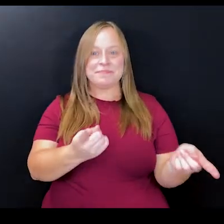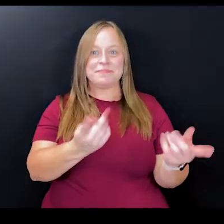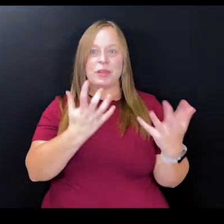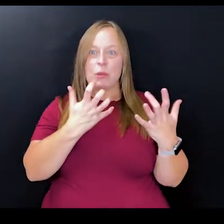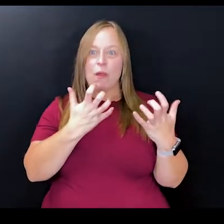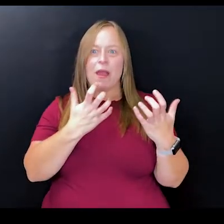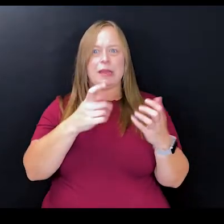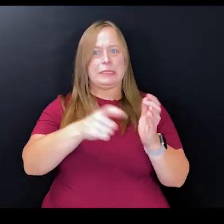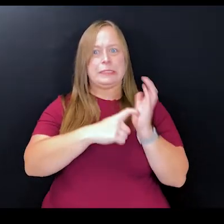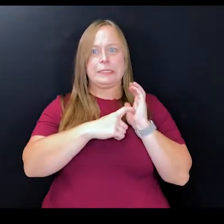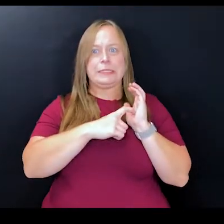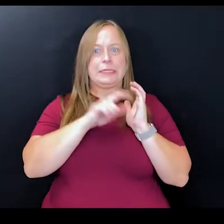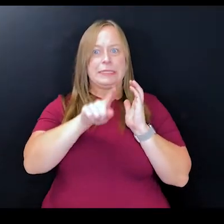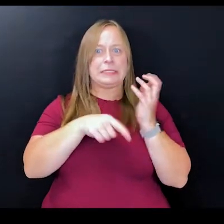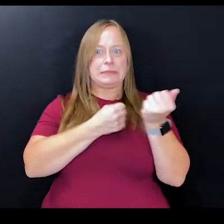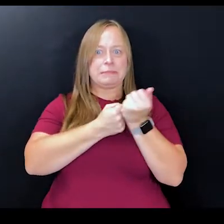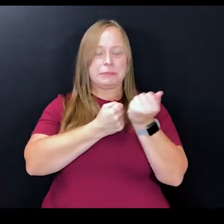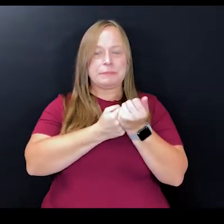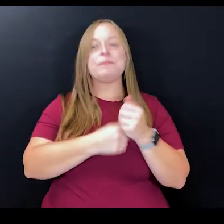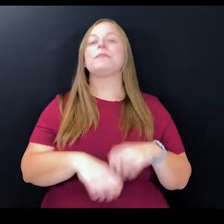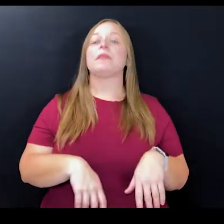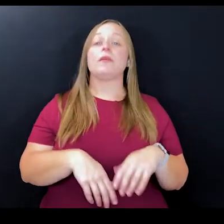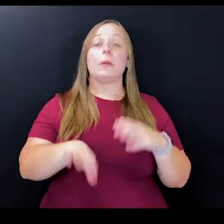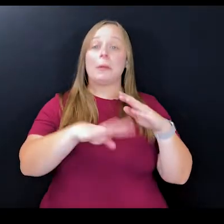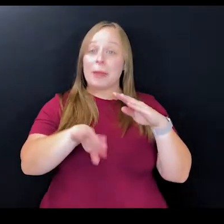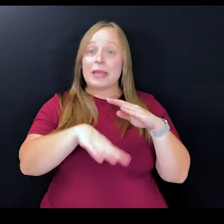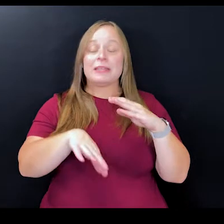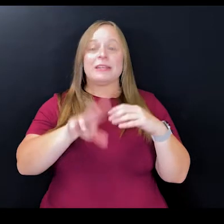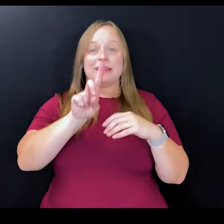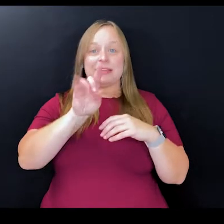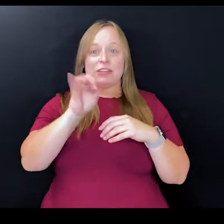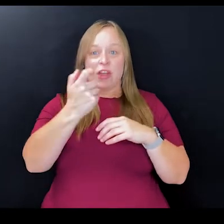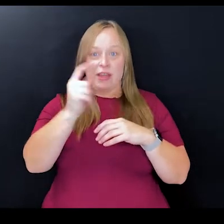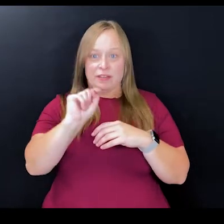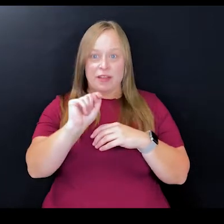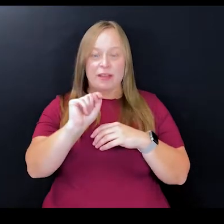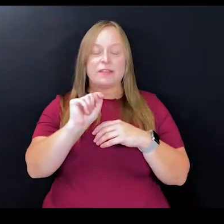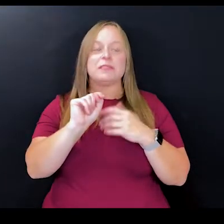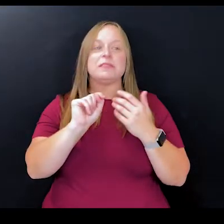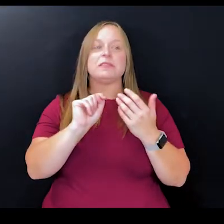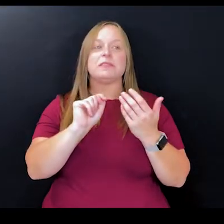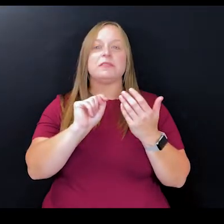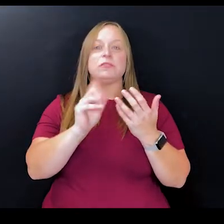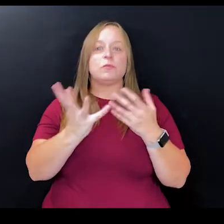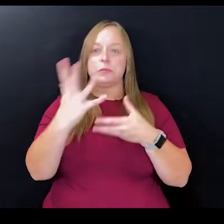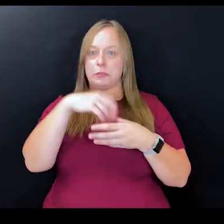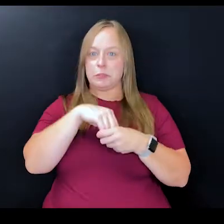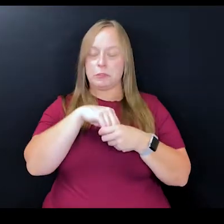and it's a much needed resource. So basically, the digest is going to include